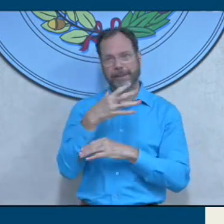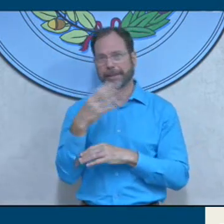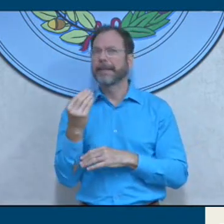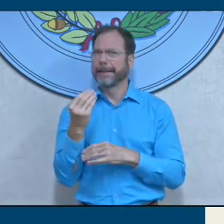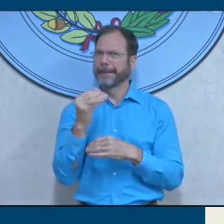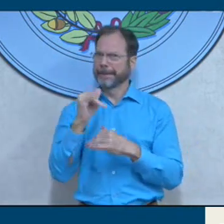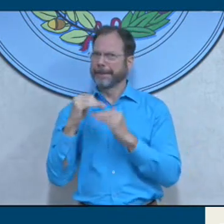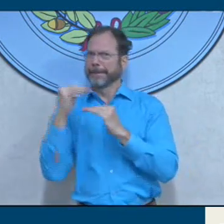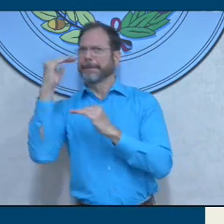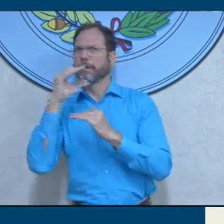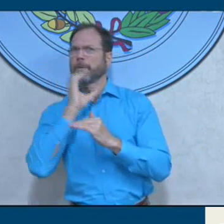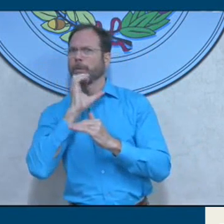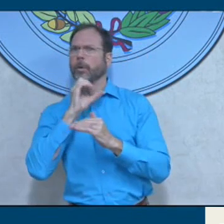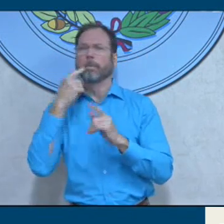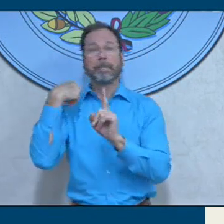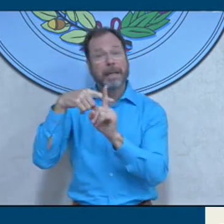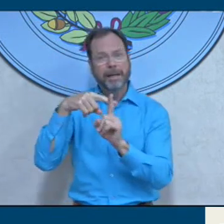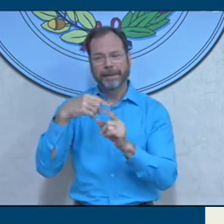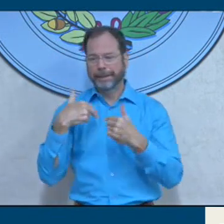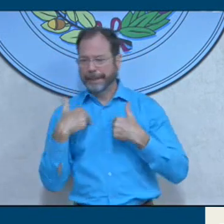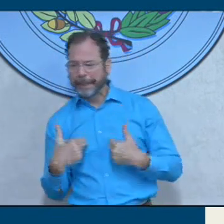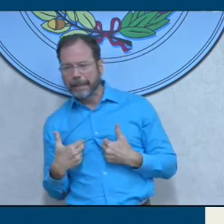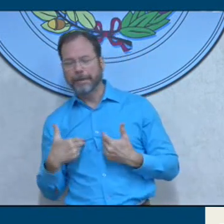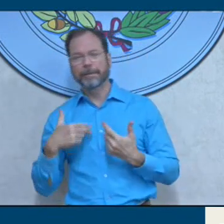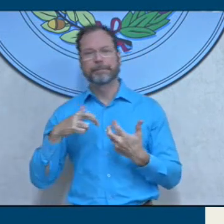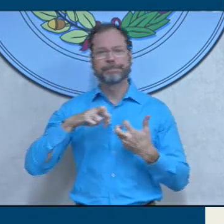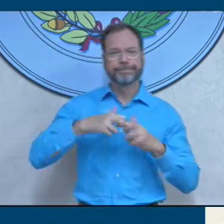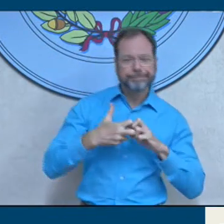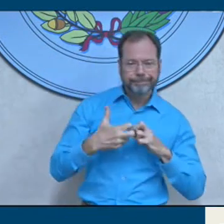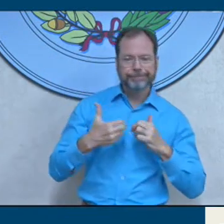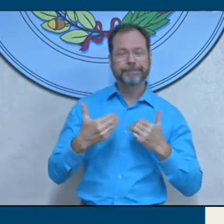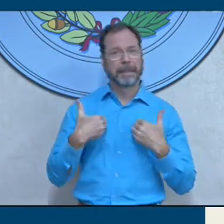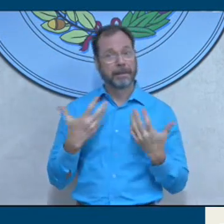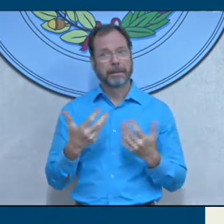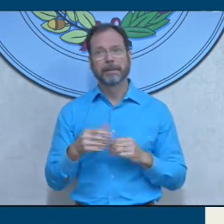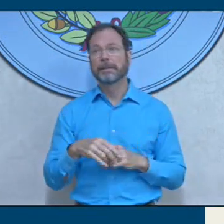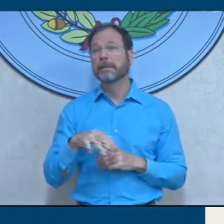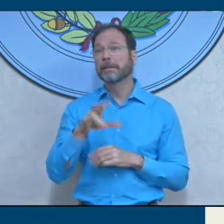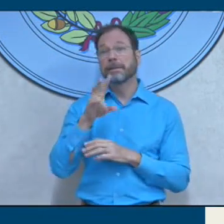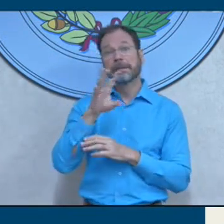IS ESPECIALLY TRUE FOR THOSE WHO ARE AGE 65 AND OLDER AND ESPECIALLY THOSE OF THAT AGE